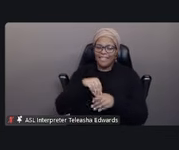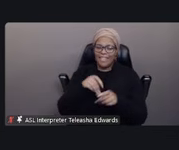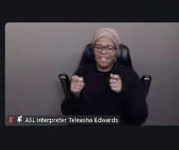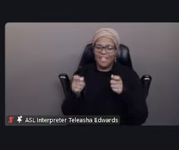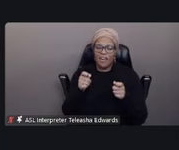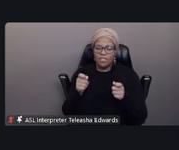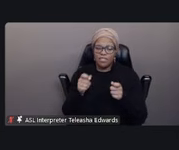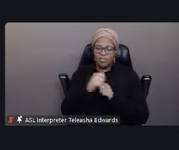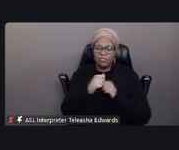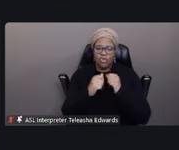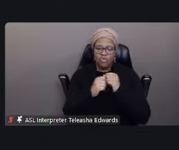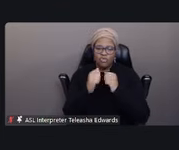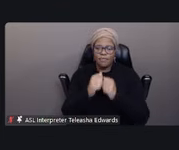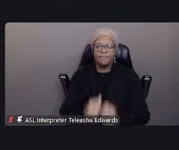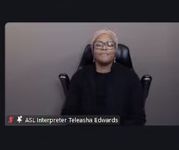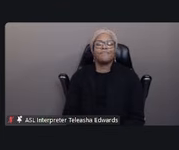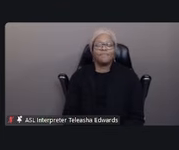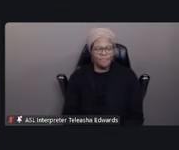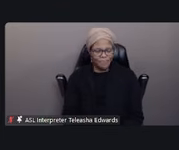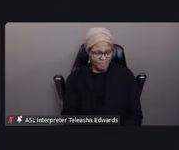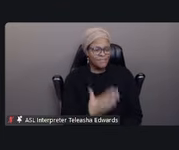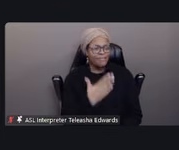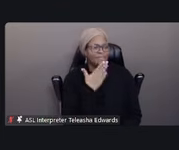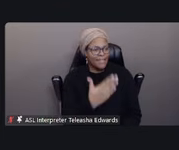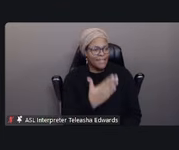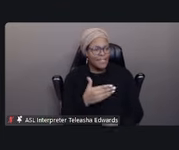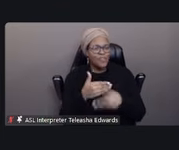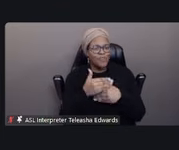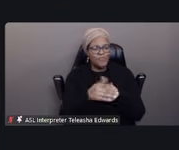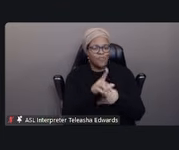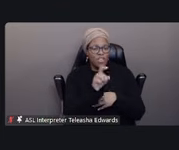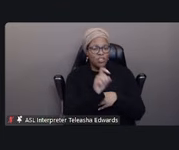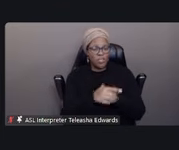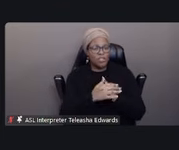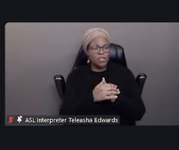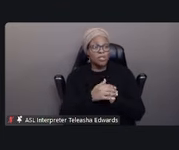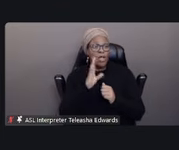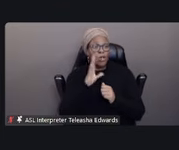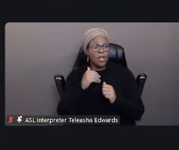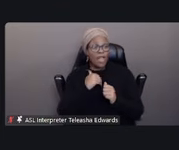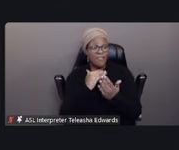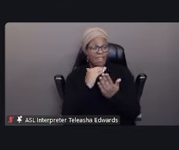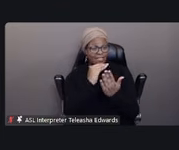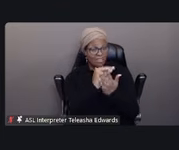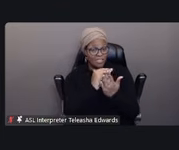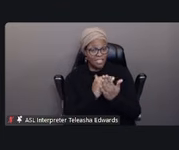Thank you. Next question. Will there be a list of who the roots hubs partners are for